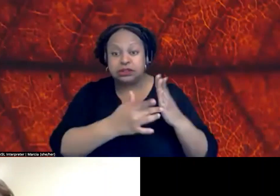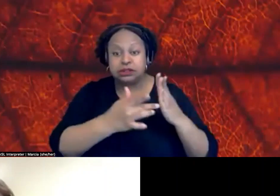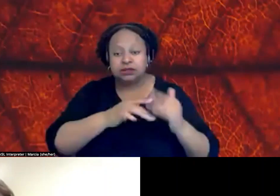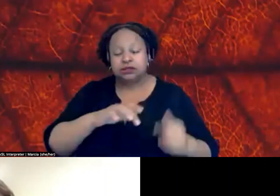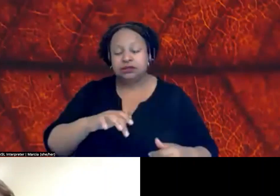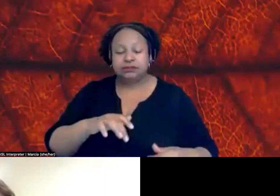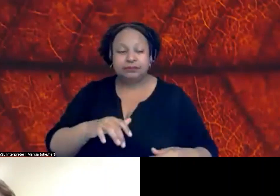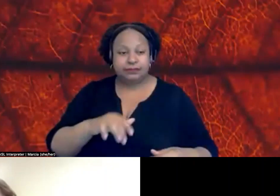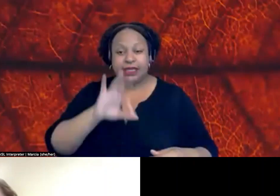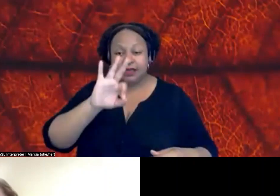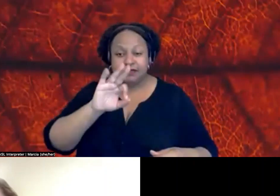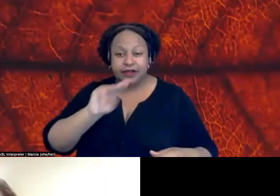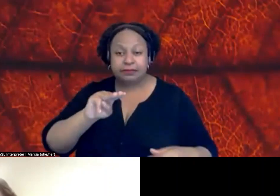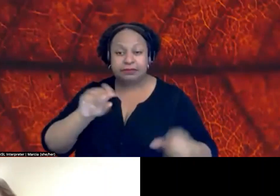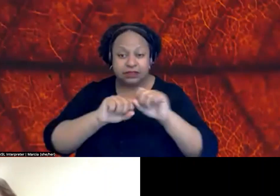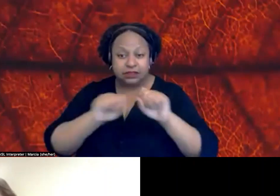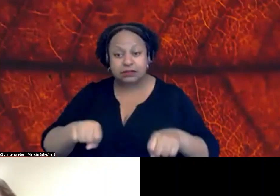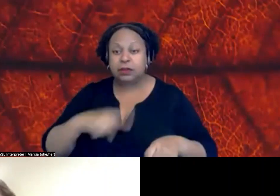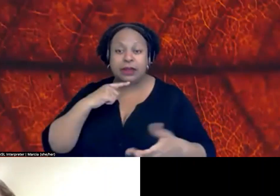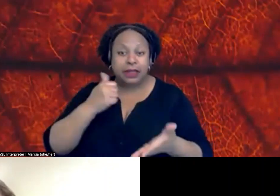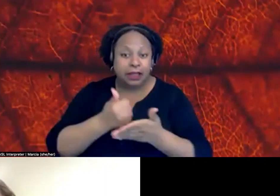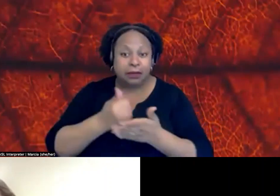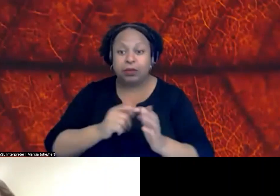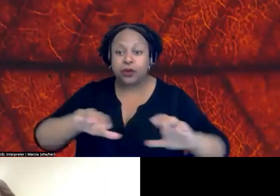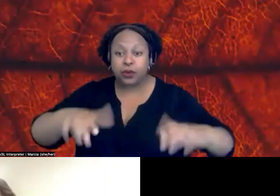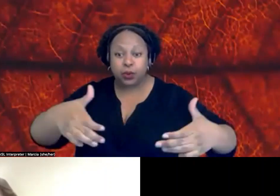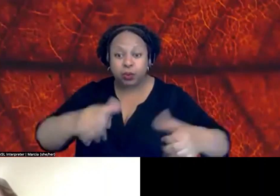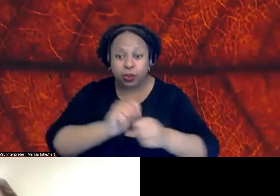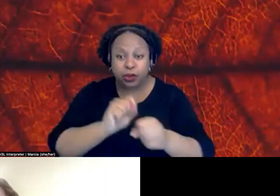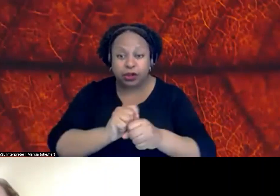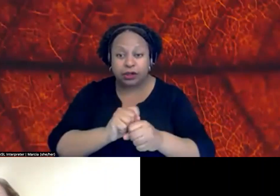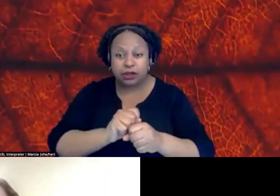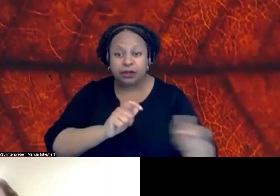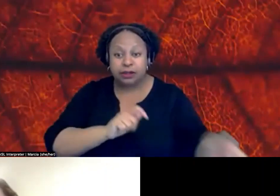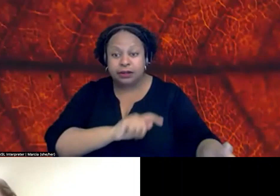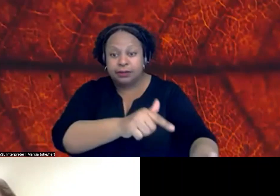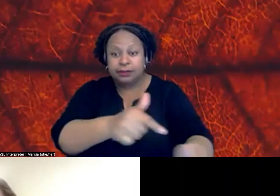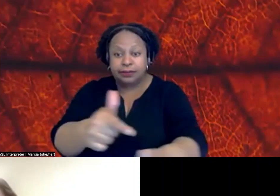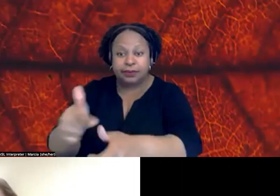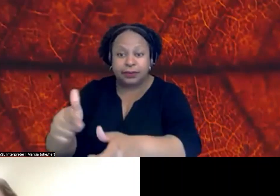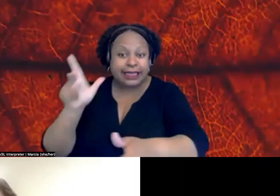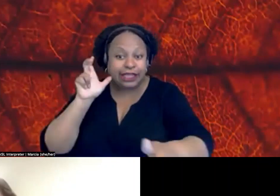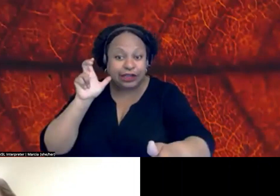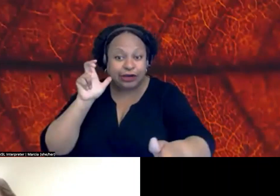helped me so much with group work, being able to hear, and to be able to sit where I want.